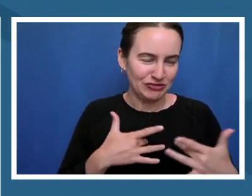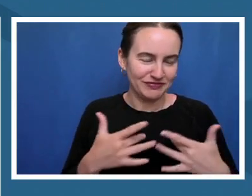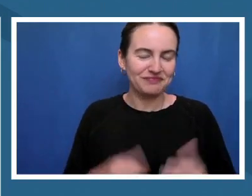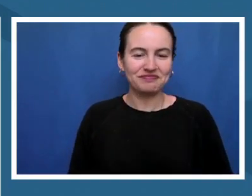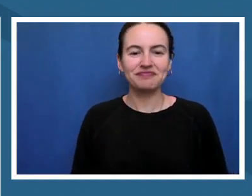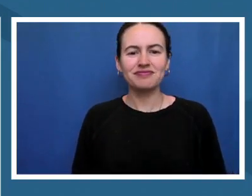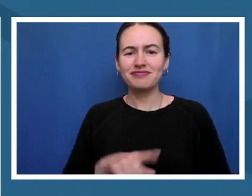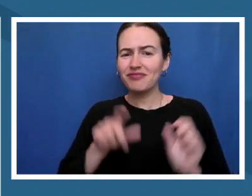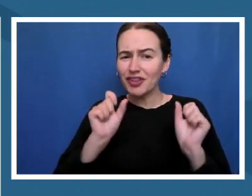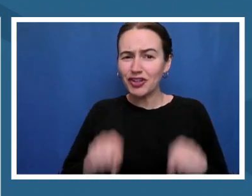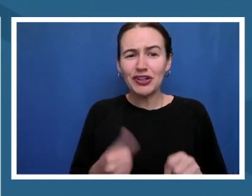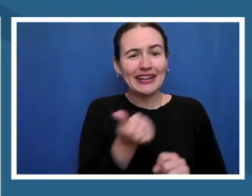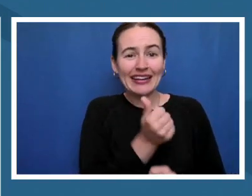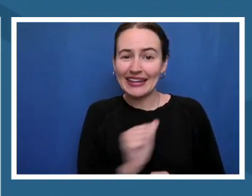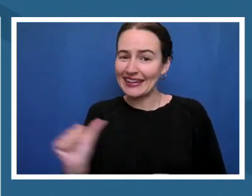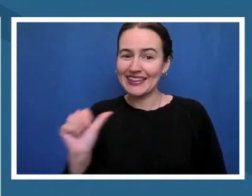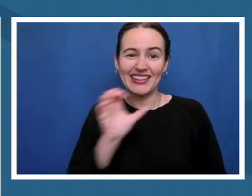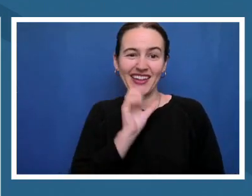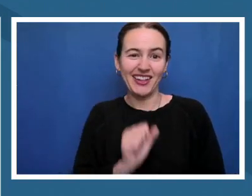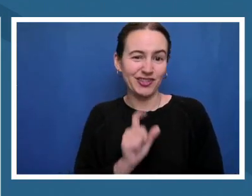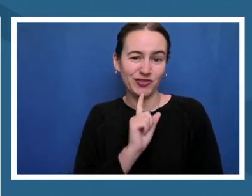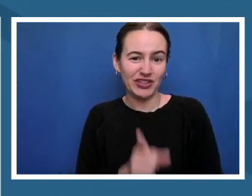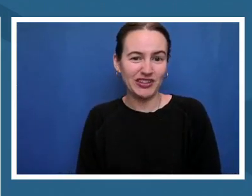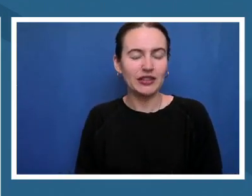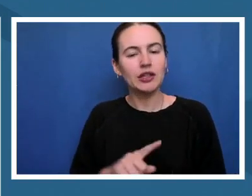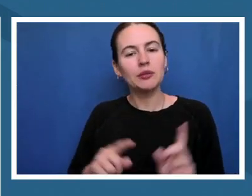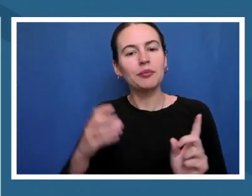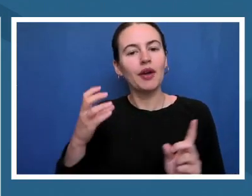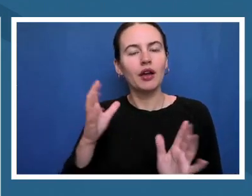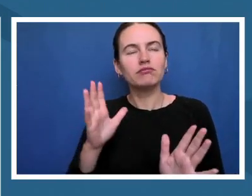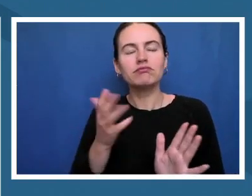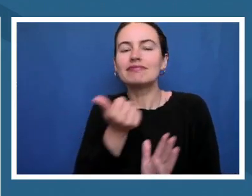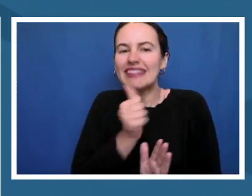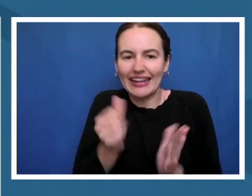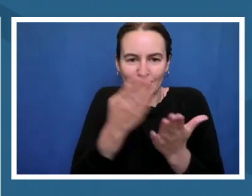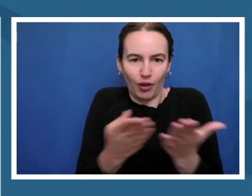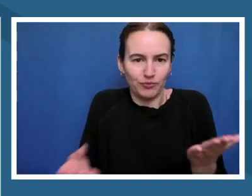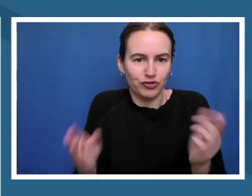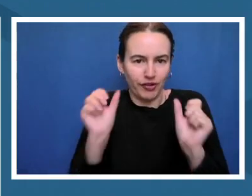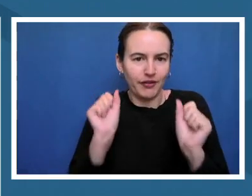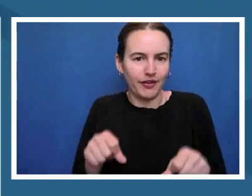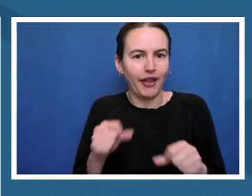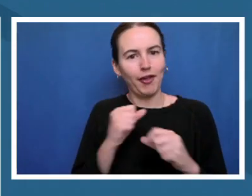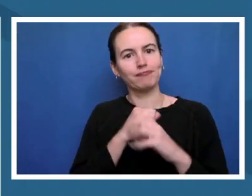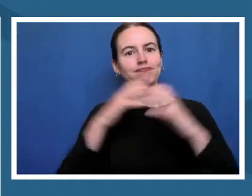any age level but cell phone you know any object should be done yeah